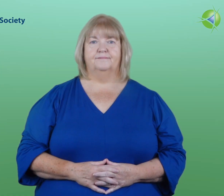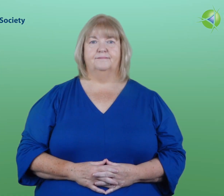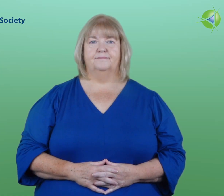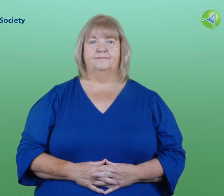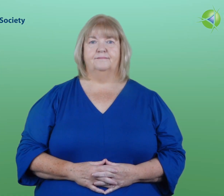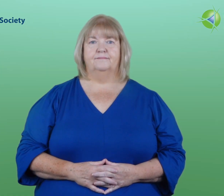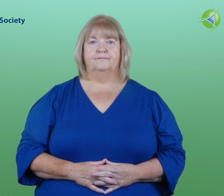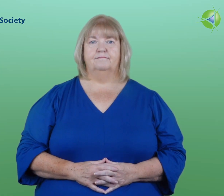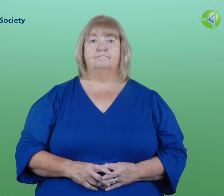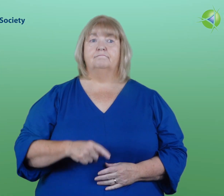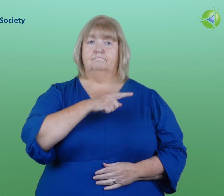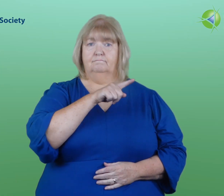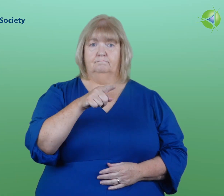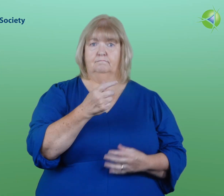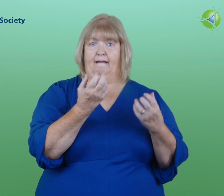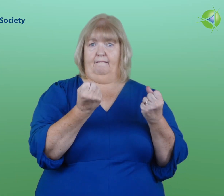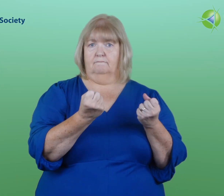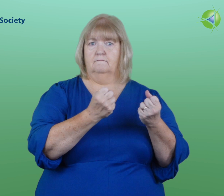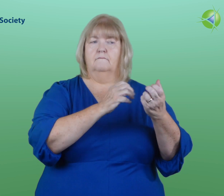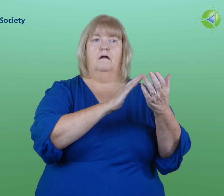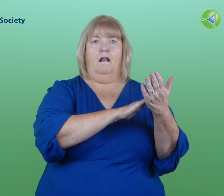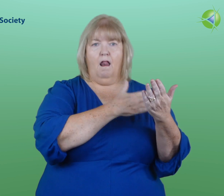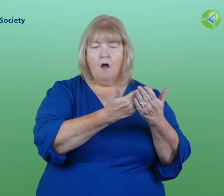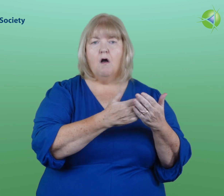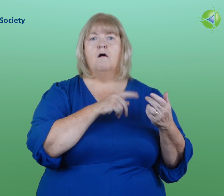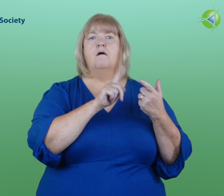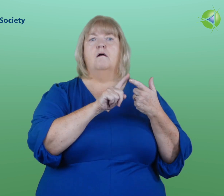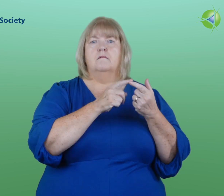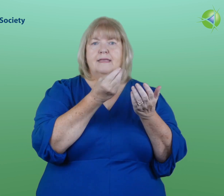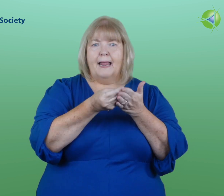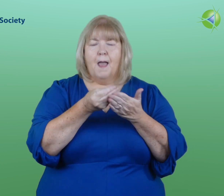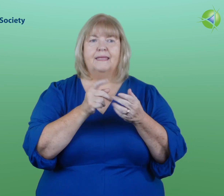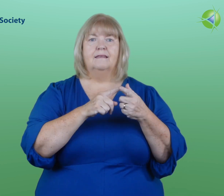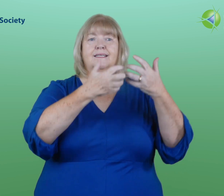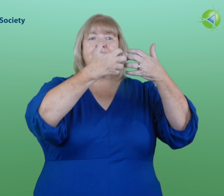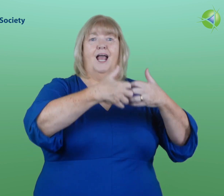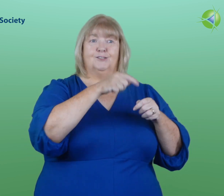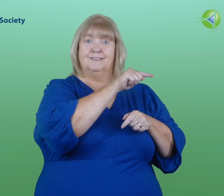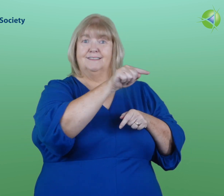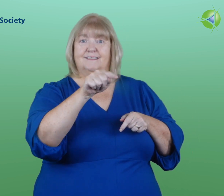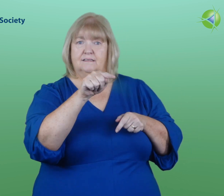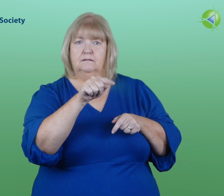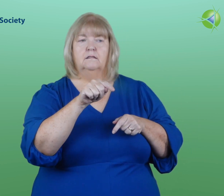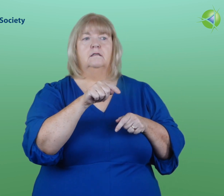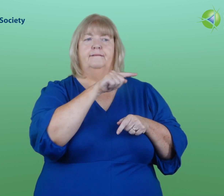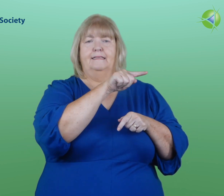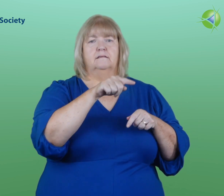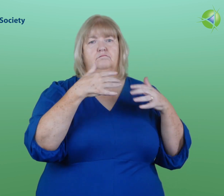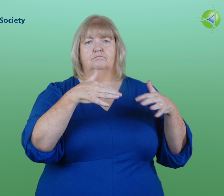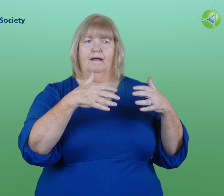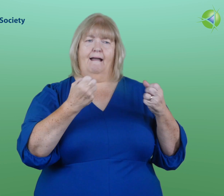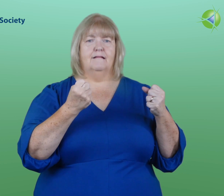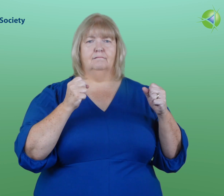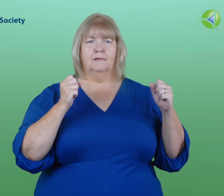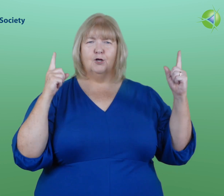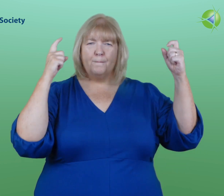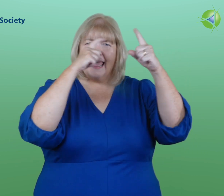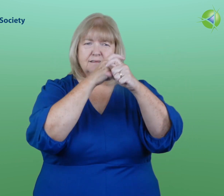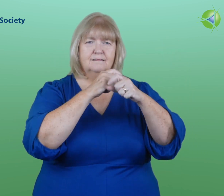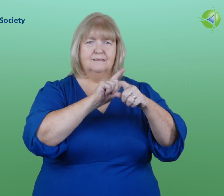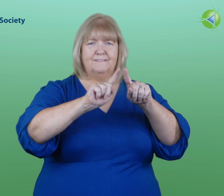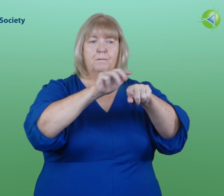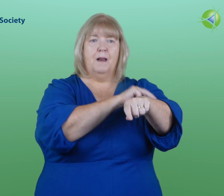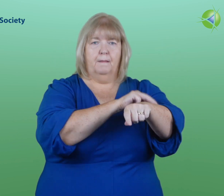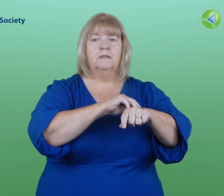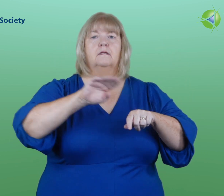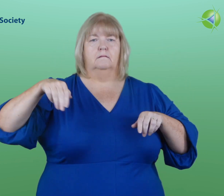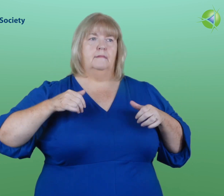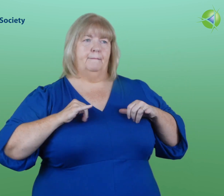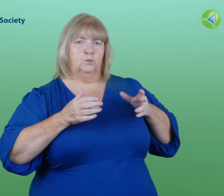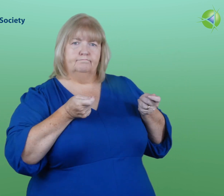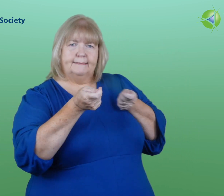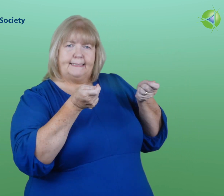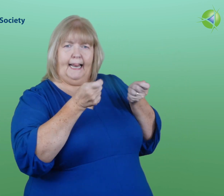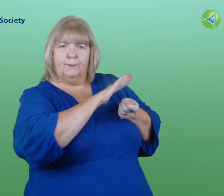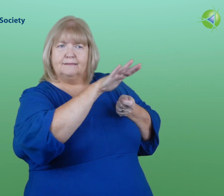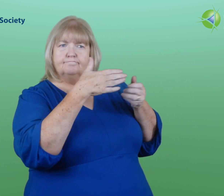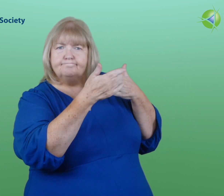We deal with complex issues of law, economics, and technology.